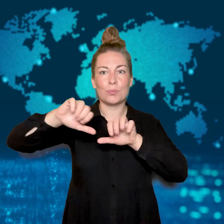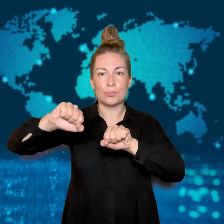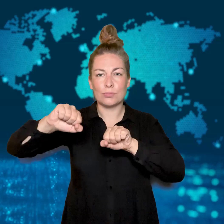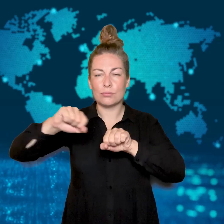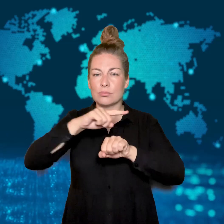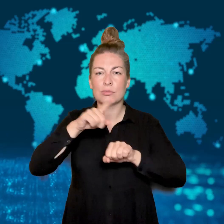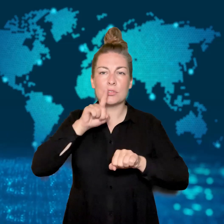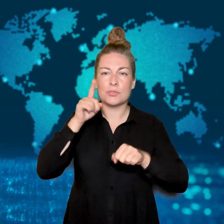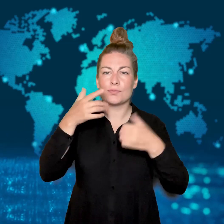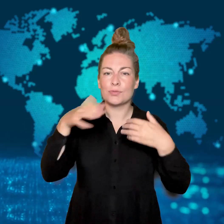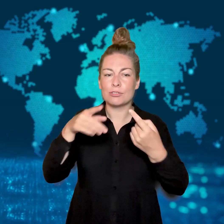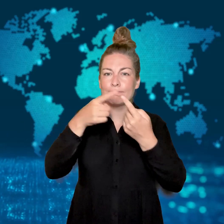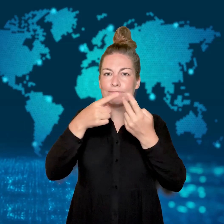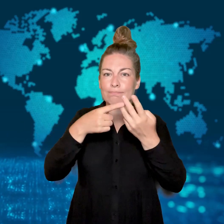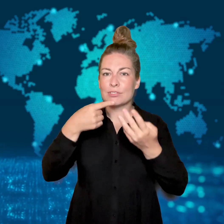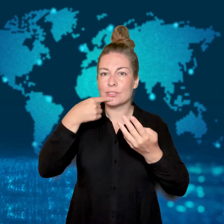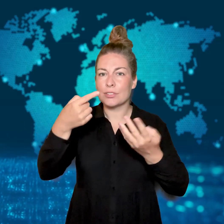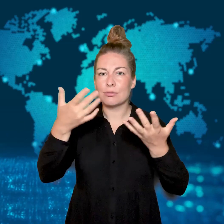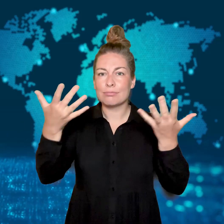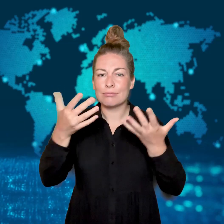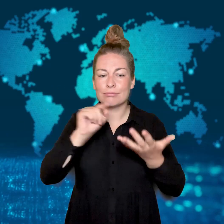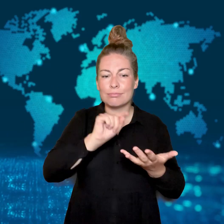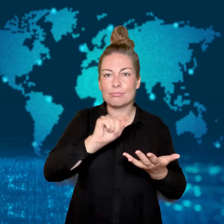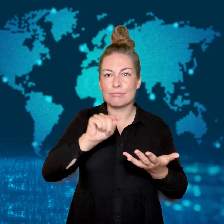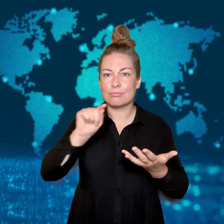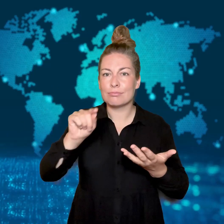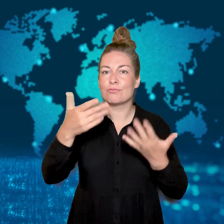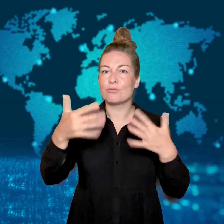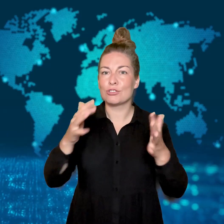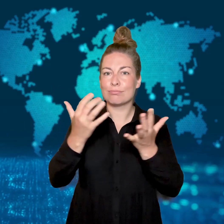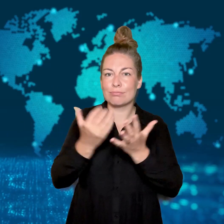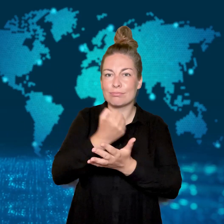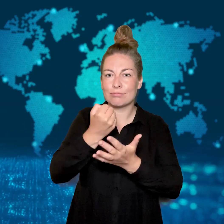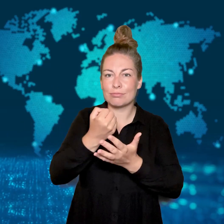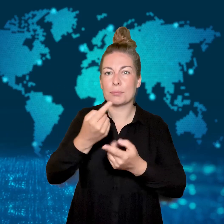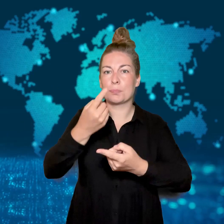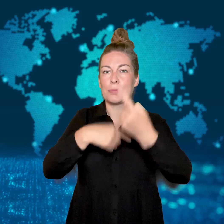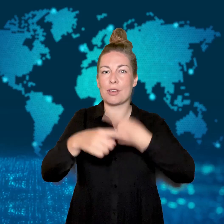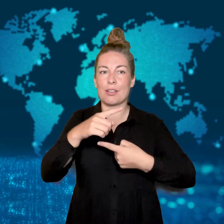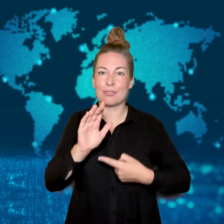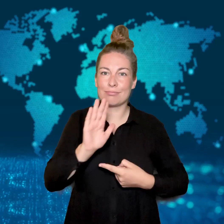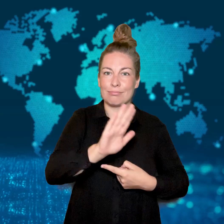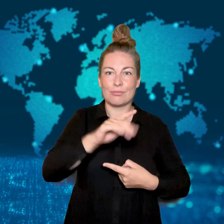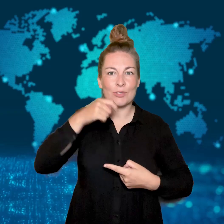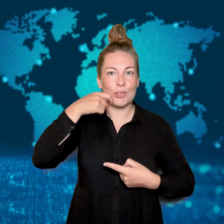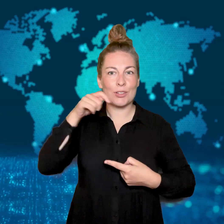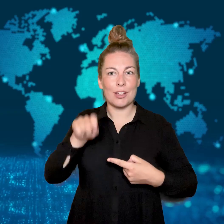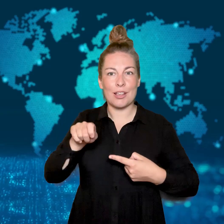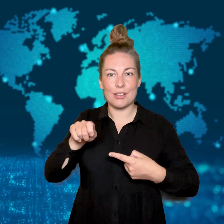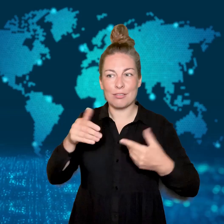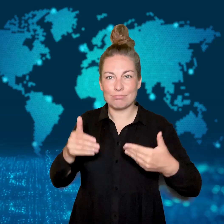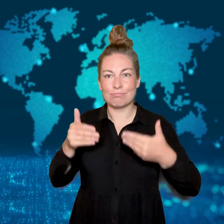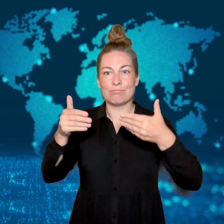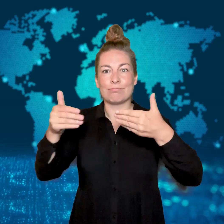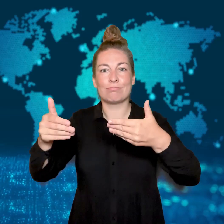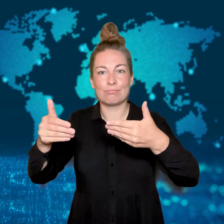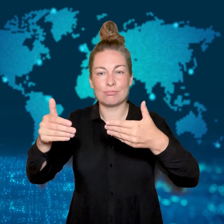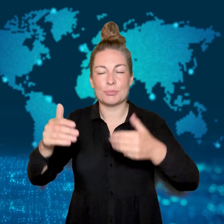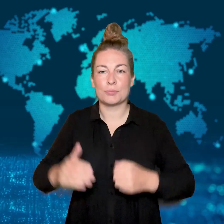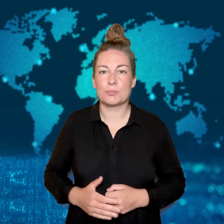He was speaking of territory that had been recaptured